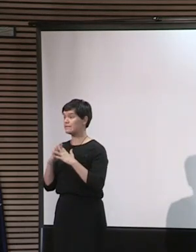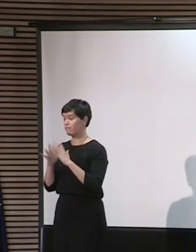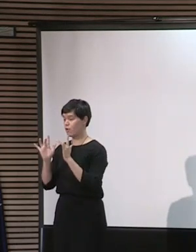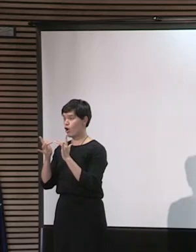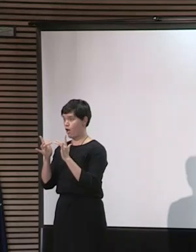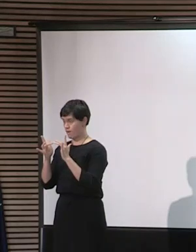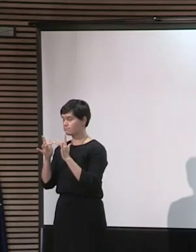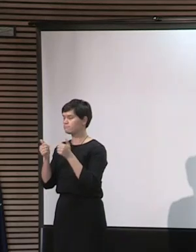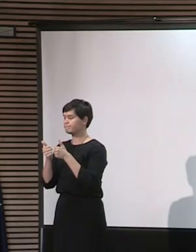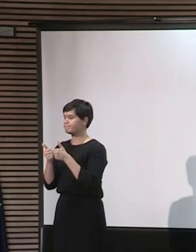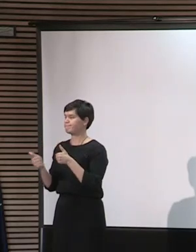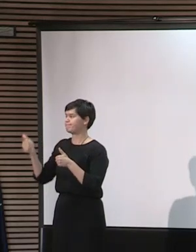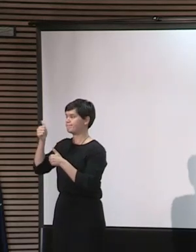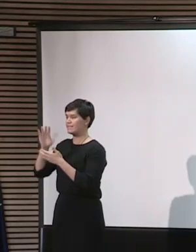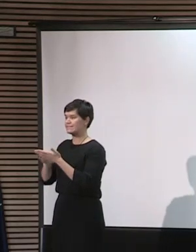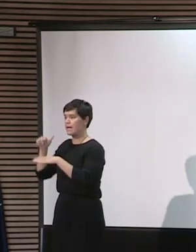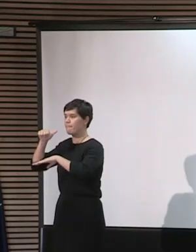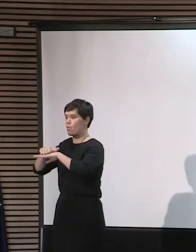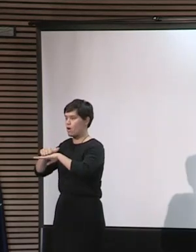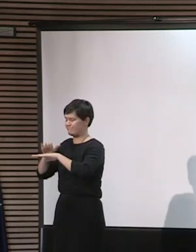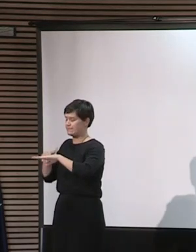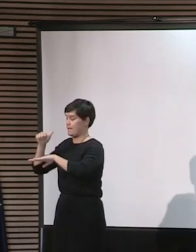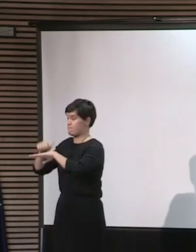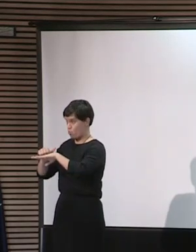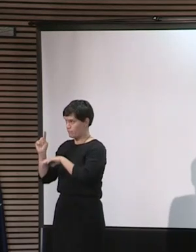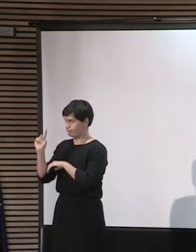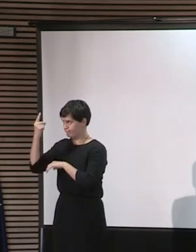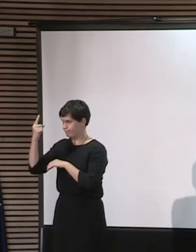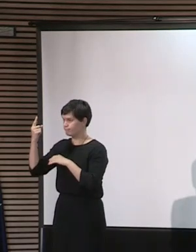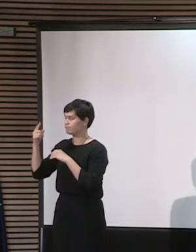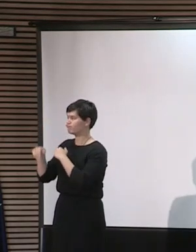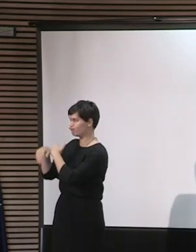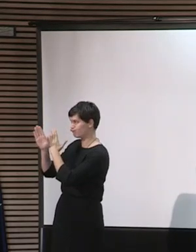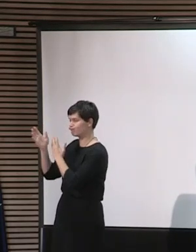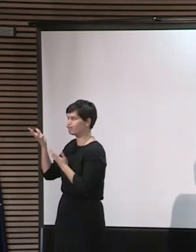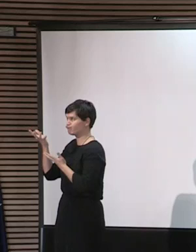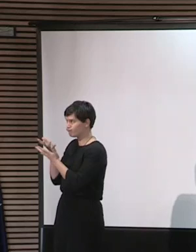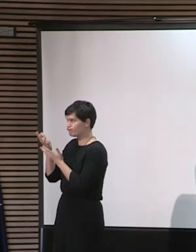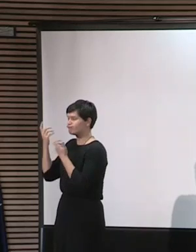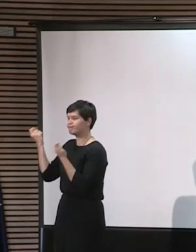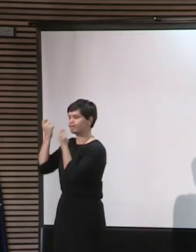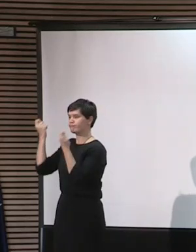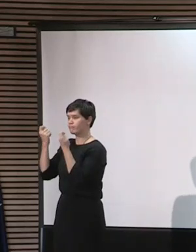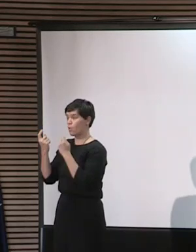focus this week. On Wednesday, I'll be holding a virtual